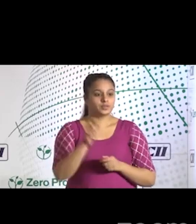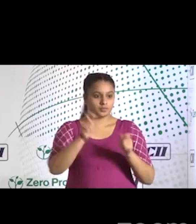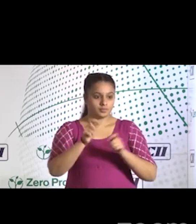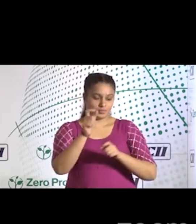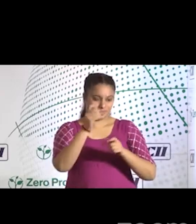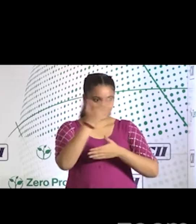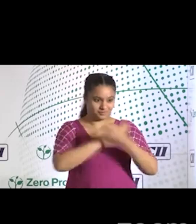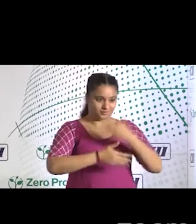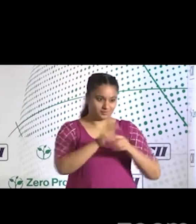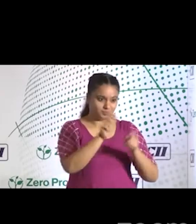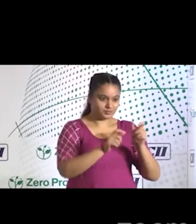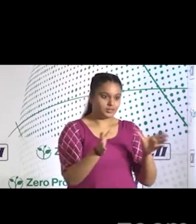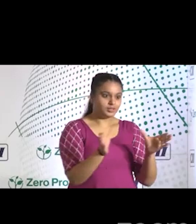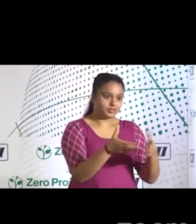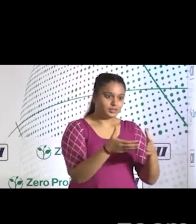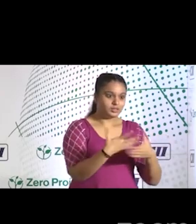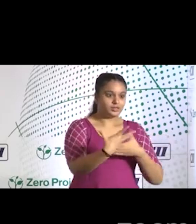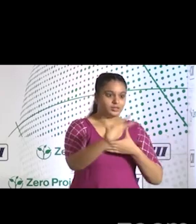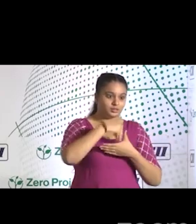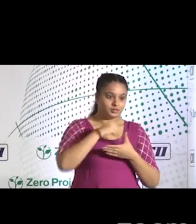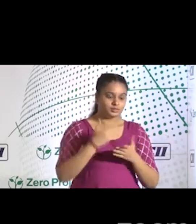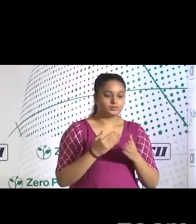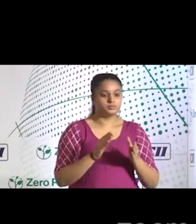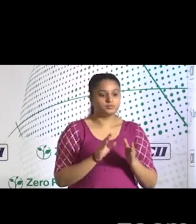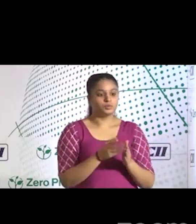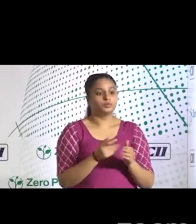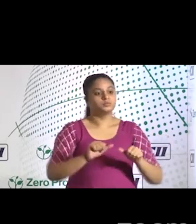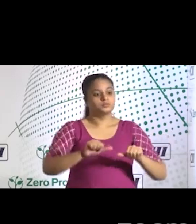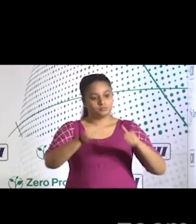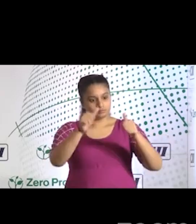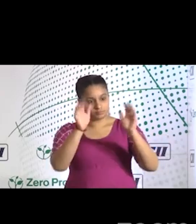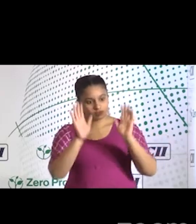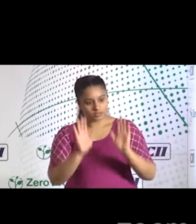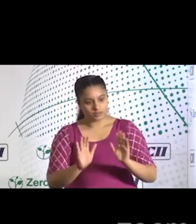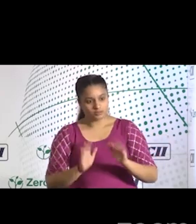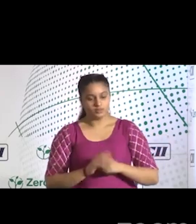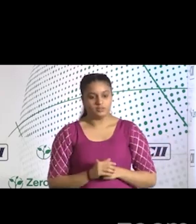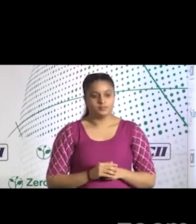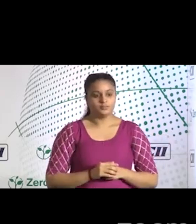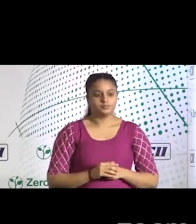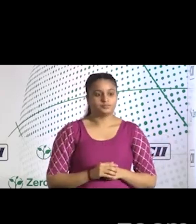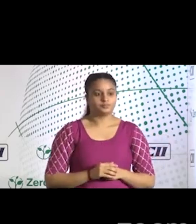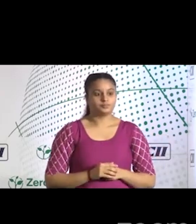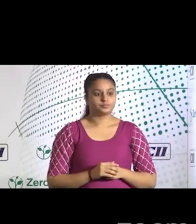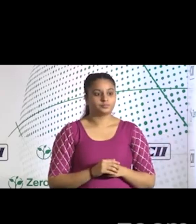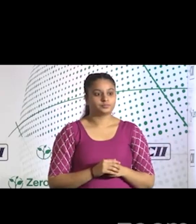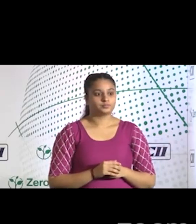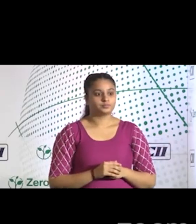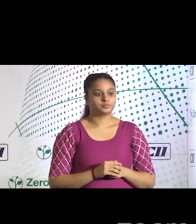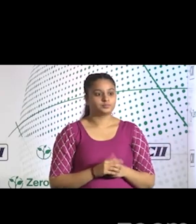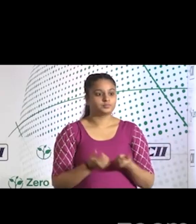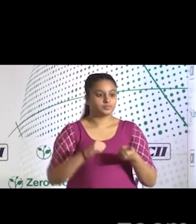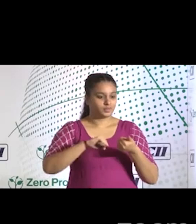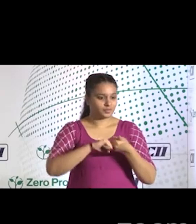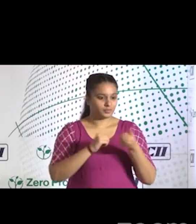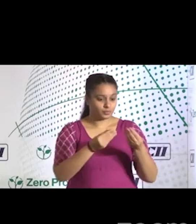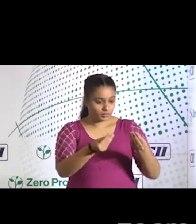And this has been a huge success for them because I do get the feedback from each one of them when they complete this program.